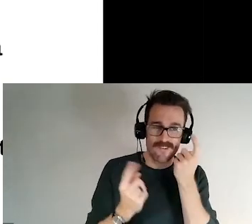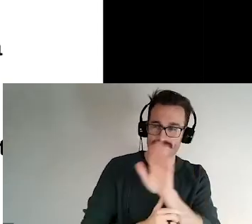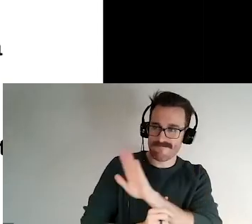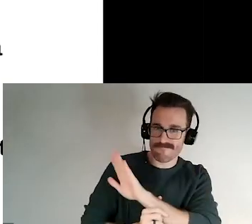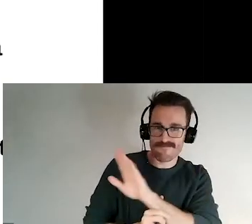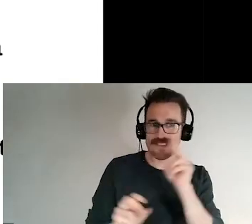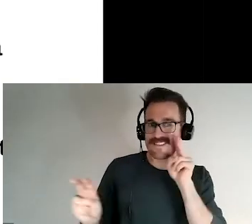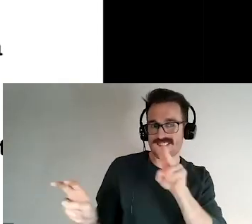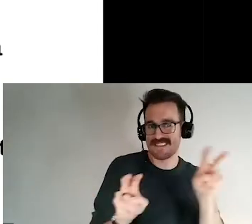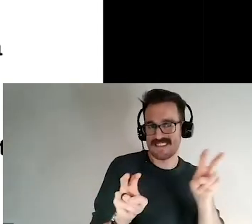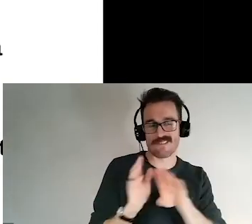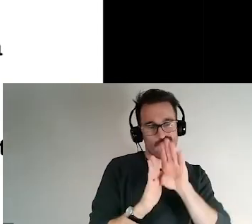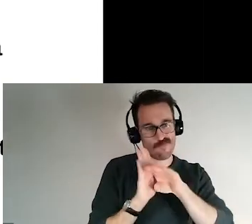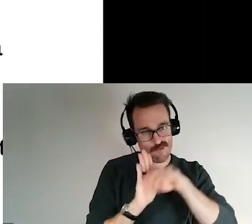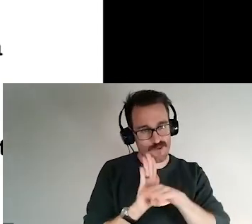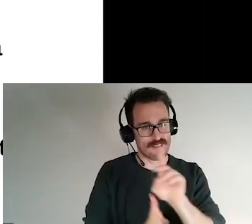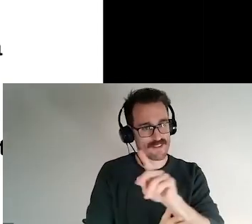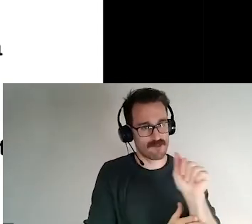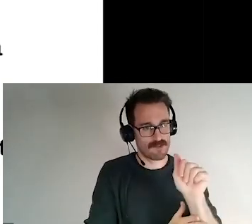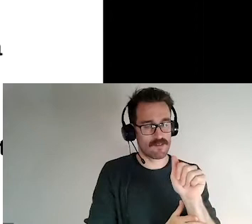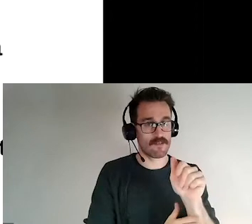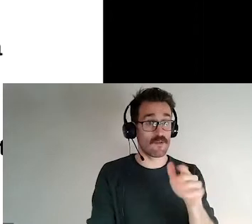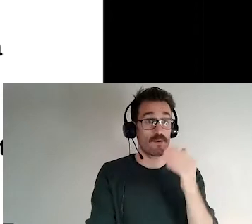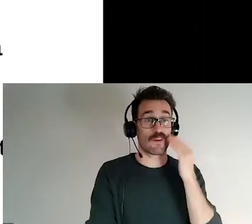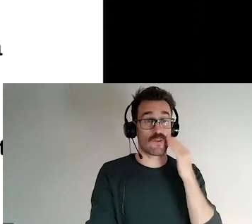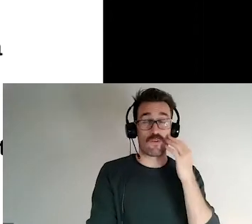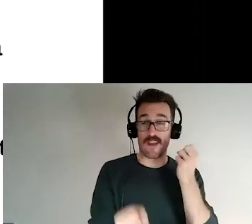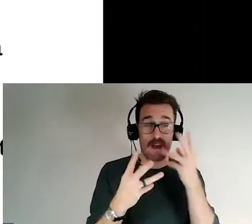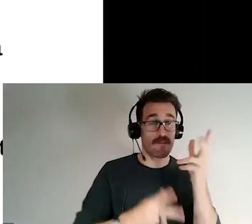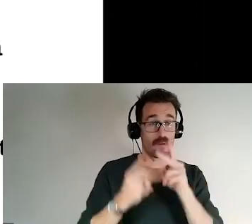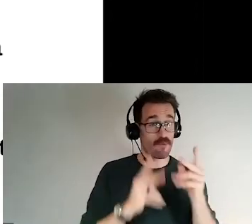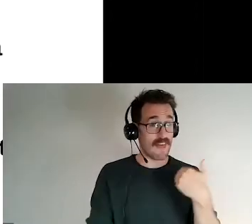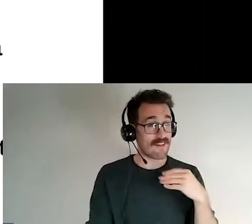However, we know the sheer numbers of people who are living with episodic disabilities in Canada